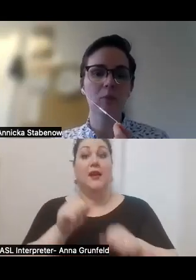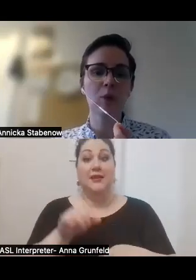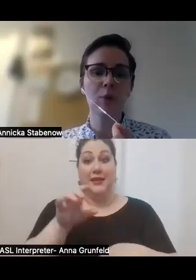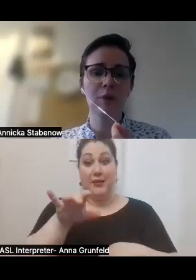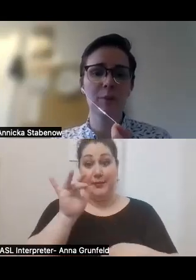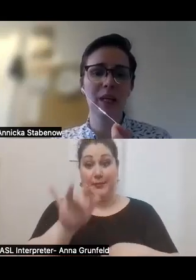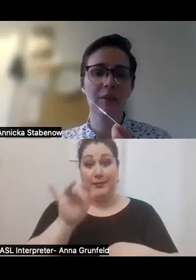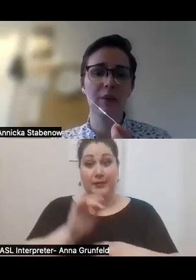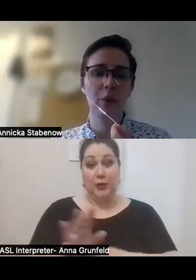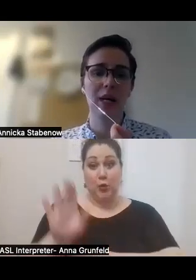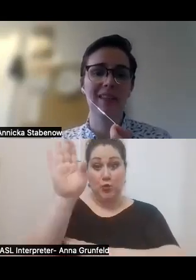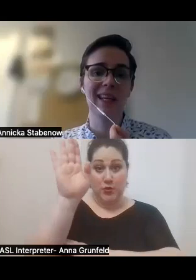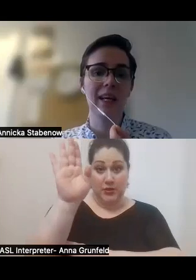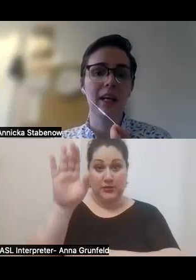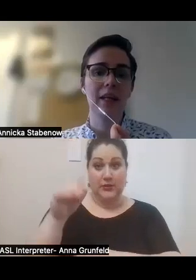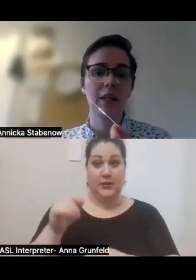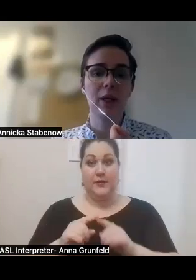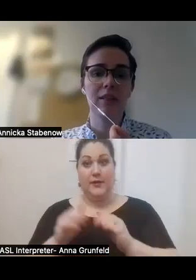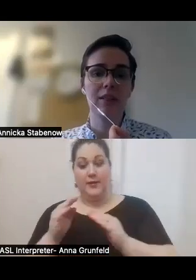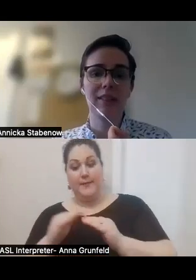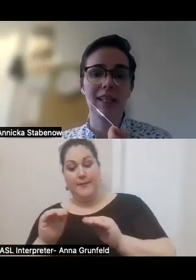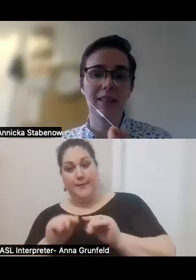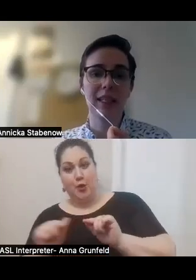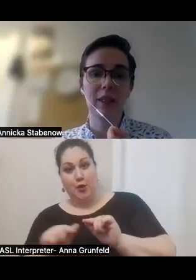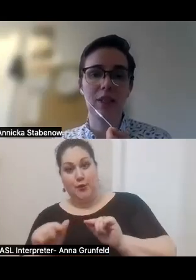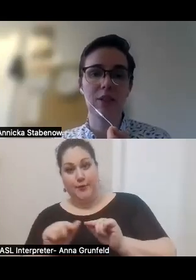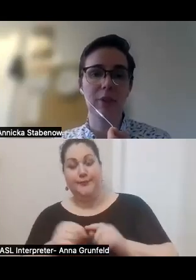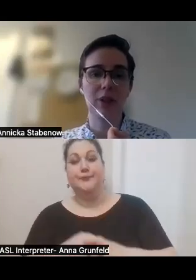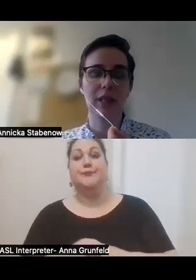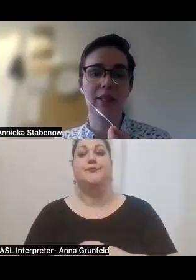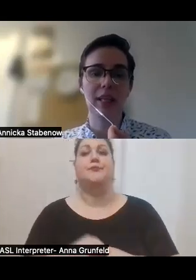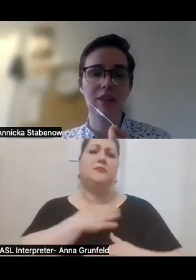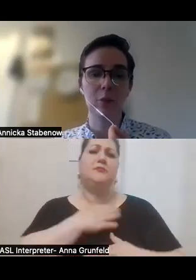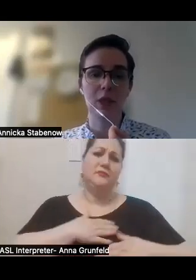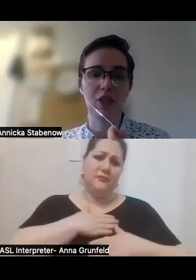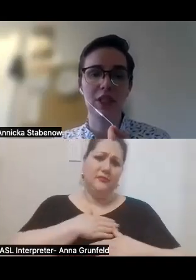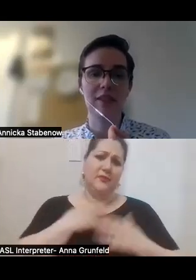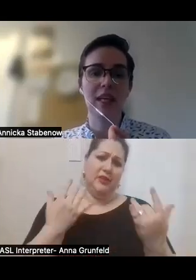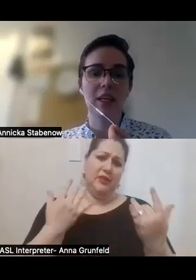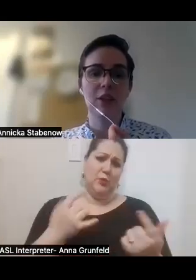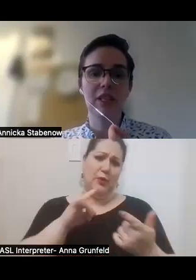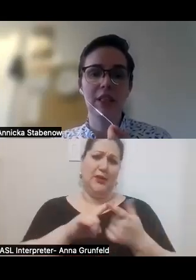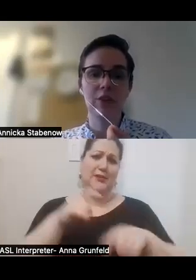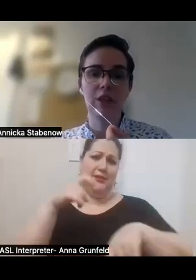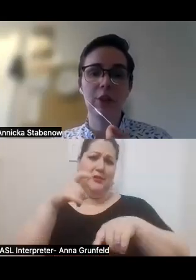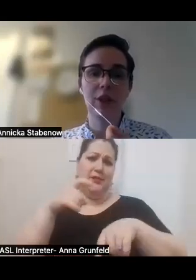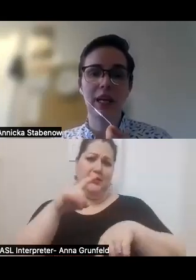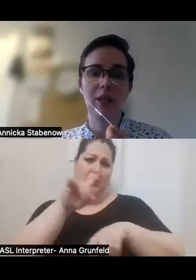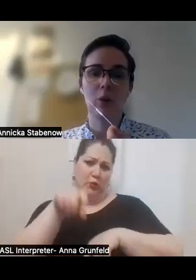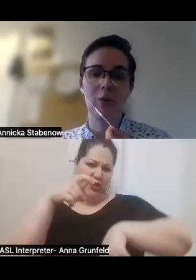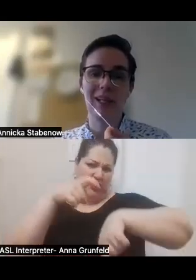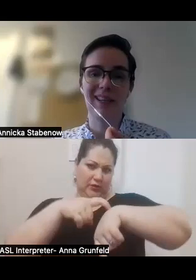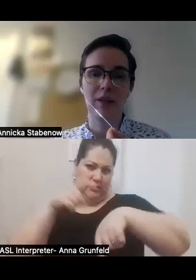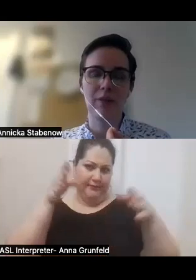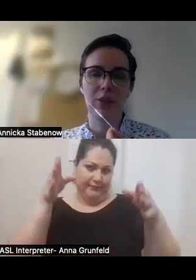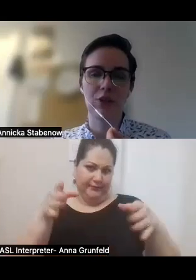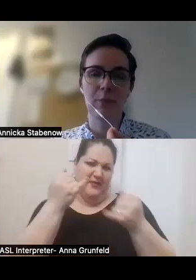We respectfully request that you wait until the designated question period to ask questions using either the Q&A or raise hand feature.